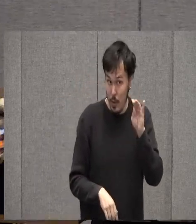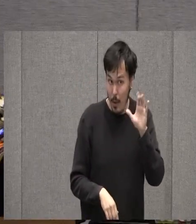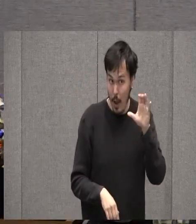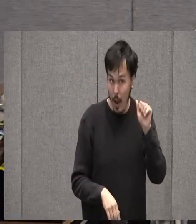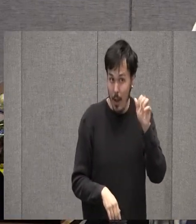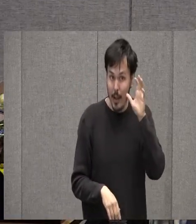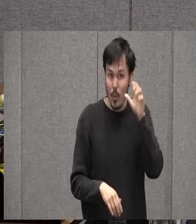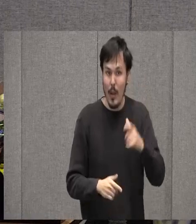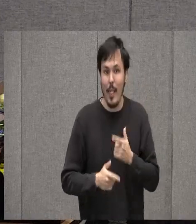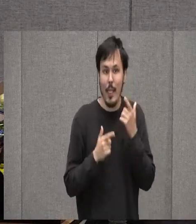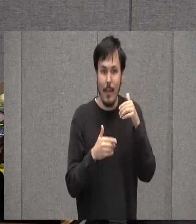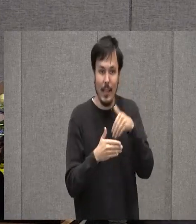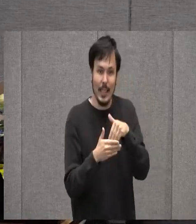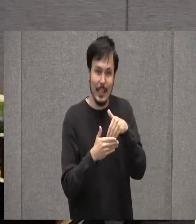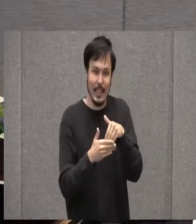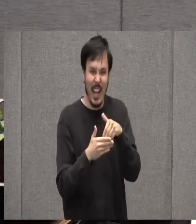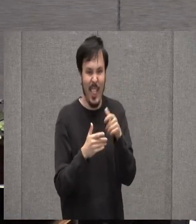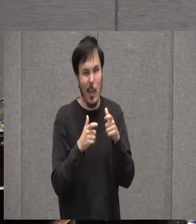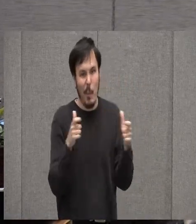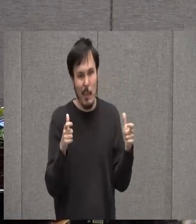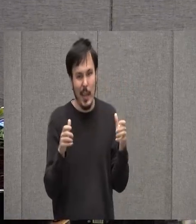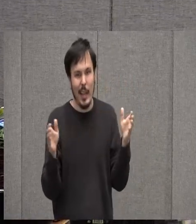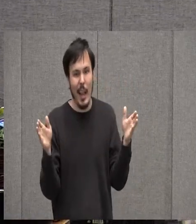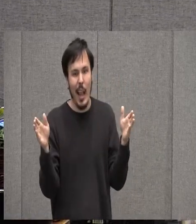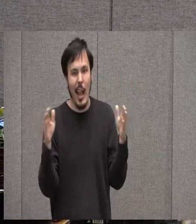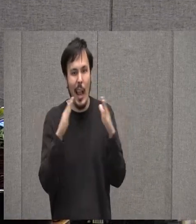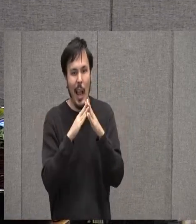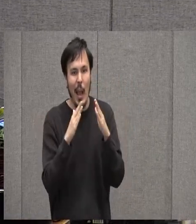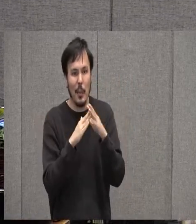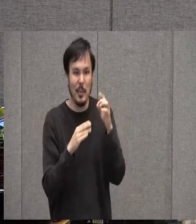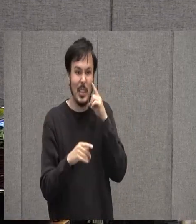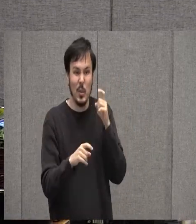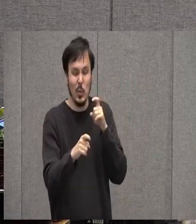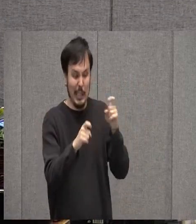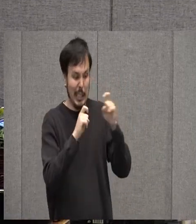inside of the big box house now 'cause we gave each other so many ideas.